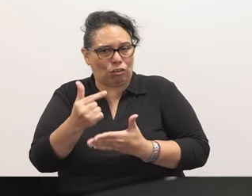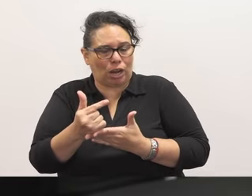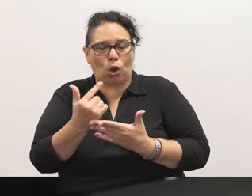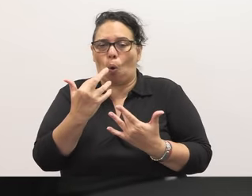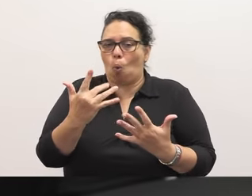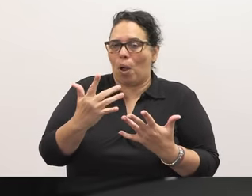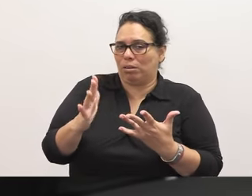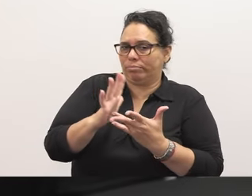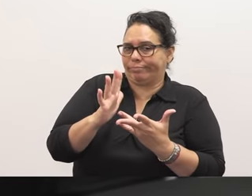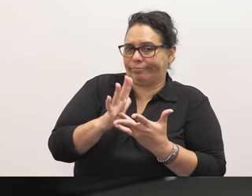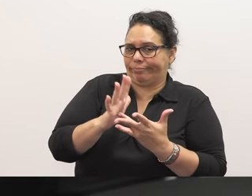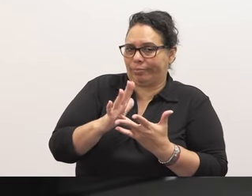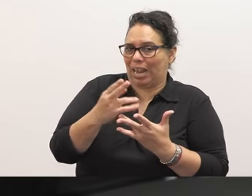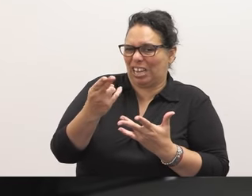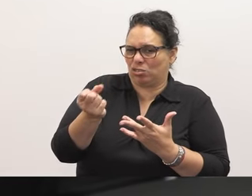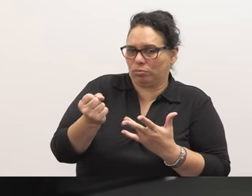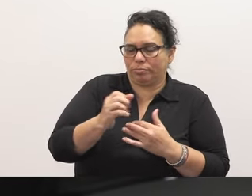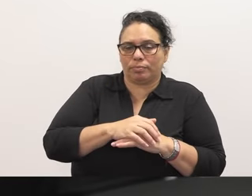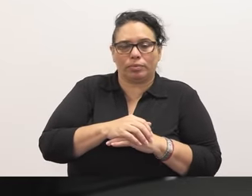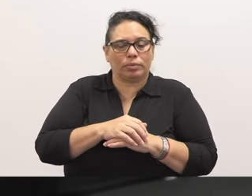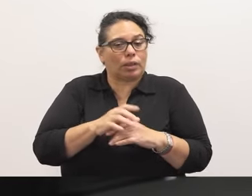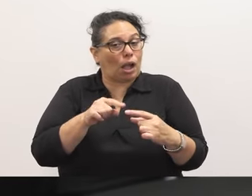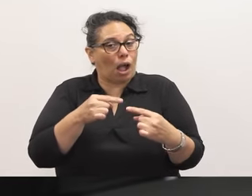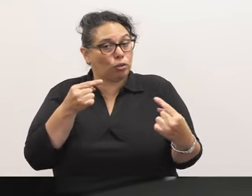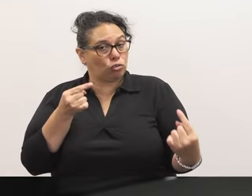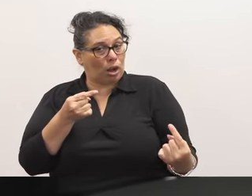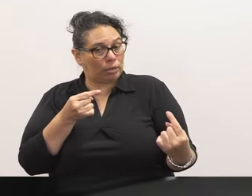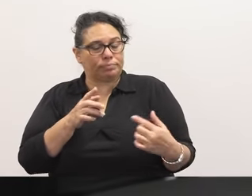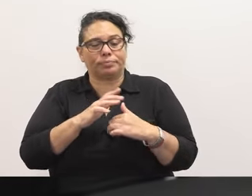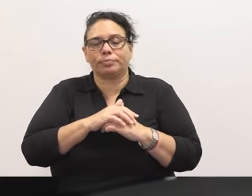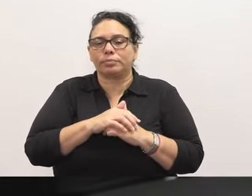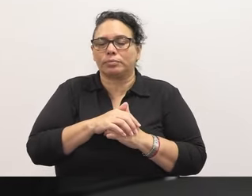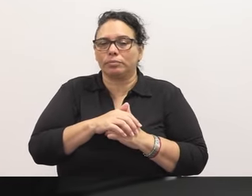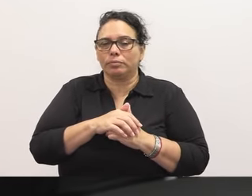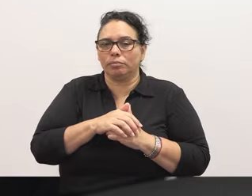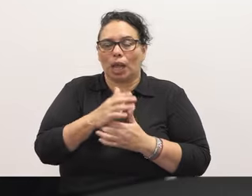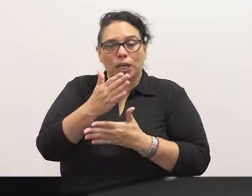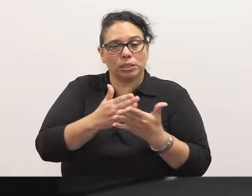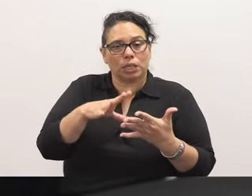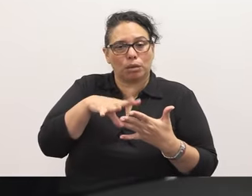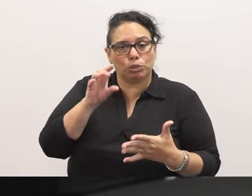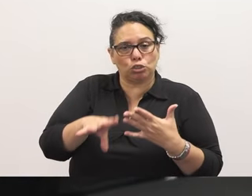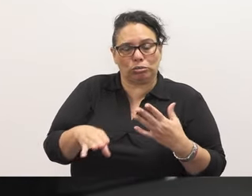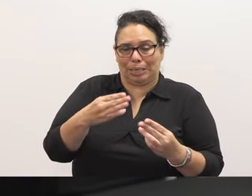On the contrary, it would be we will have, we have some students that are in math seven